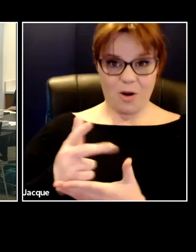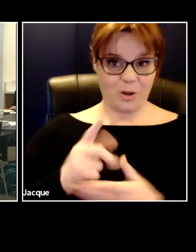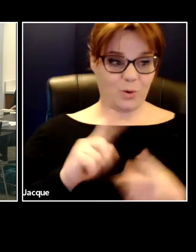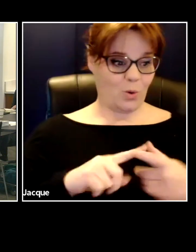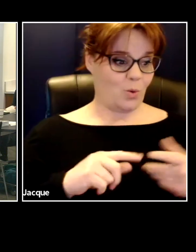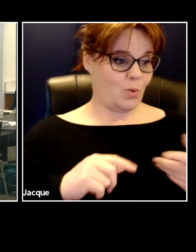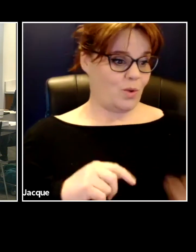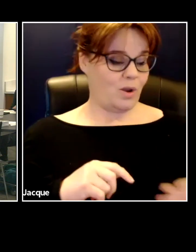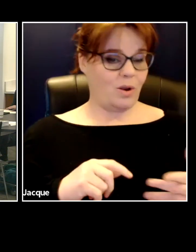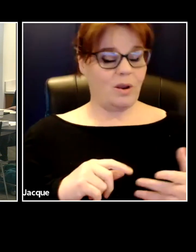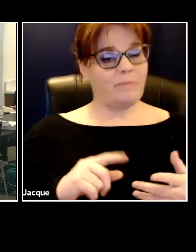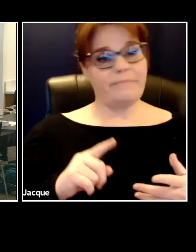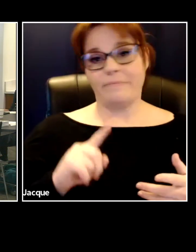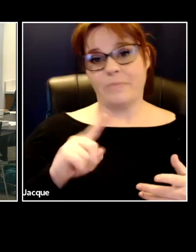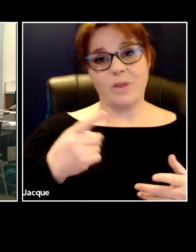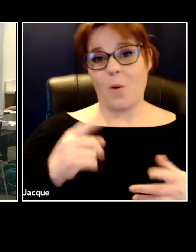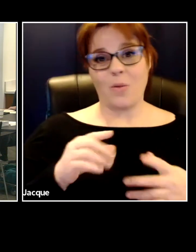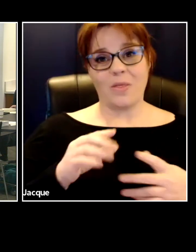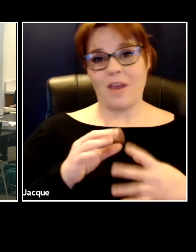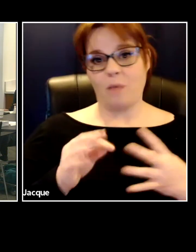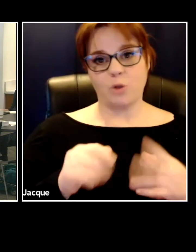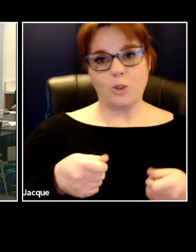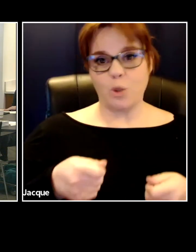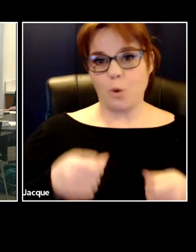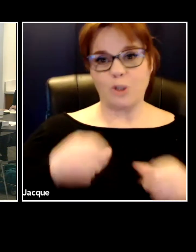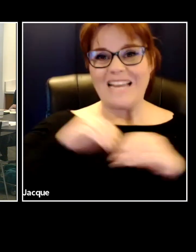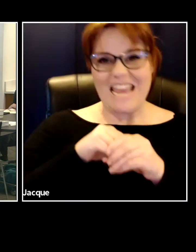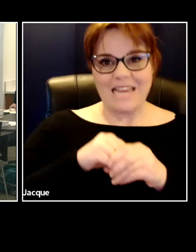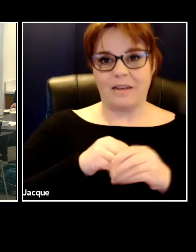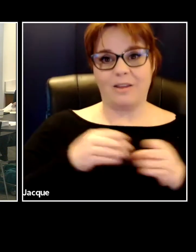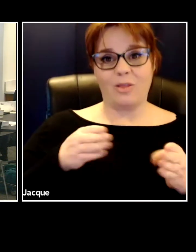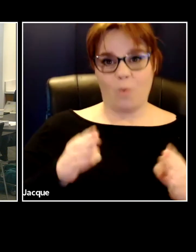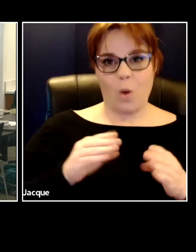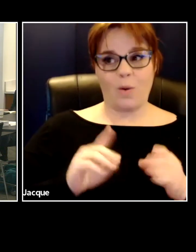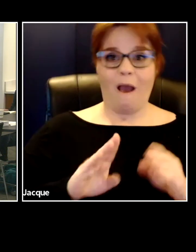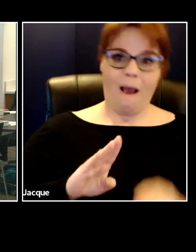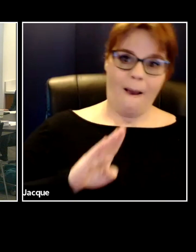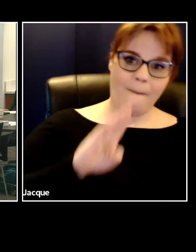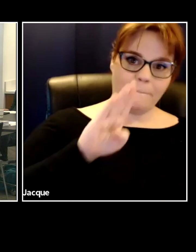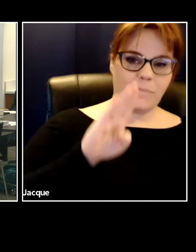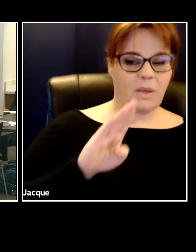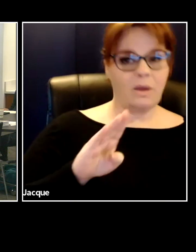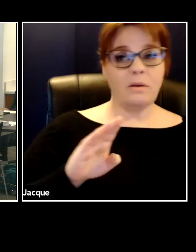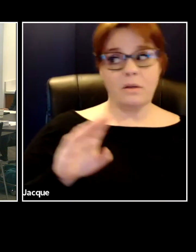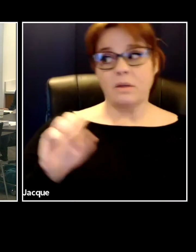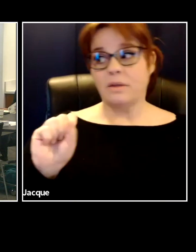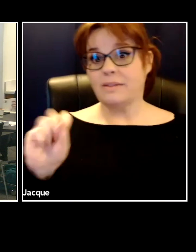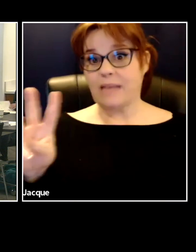in the road up the hill. There was a sidewalk, but the sidewalk wasn't consistently accessible.